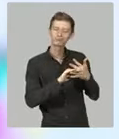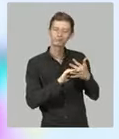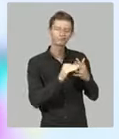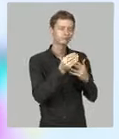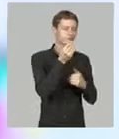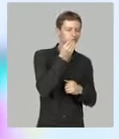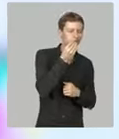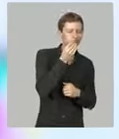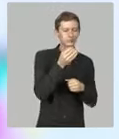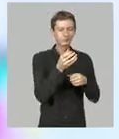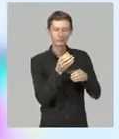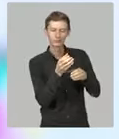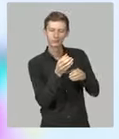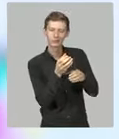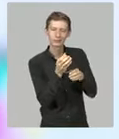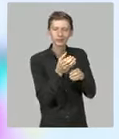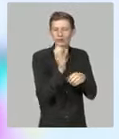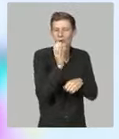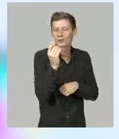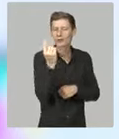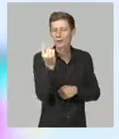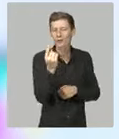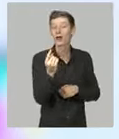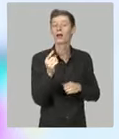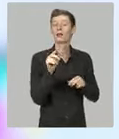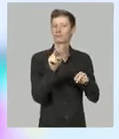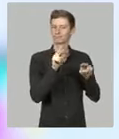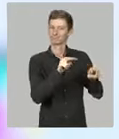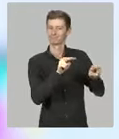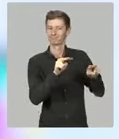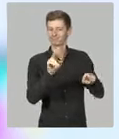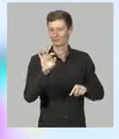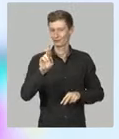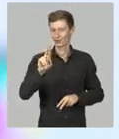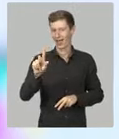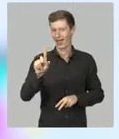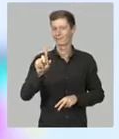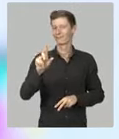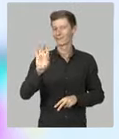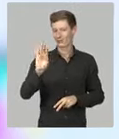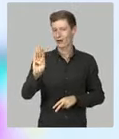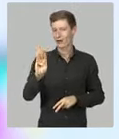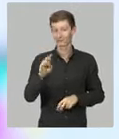META SQUARE. TO THOSE ON DESKTOP OR MOBILE,